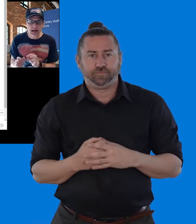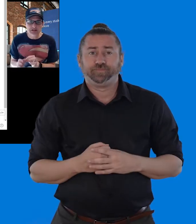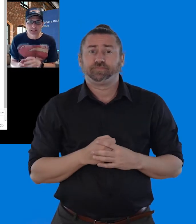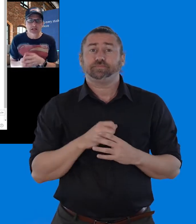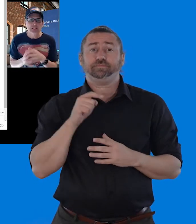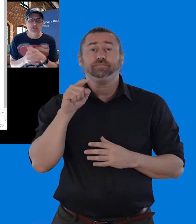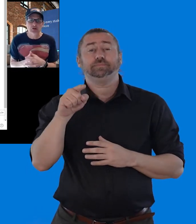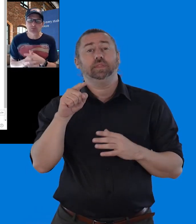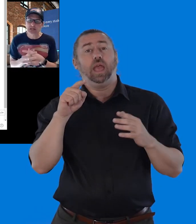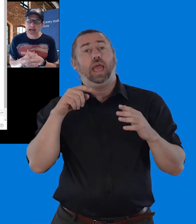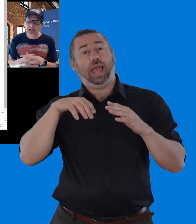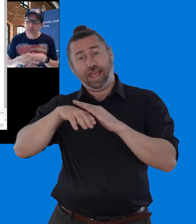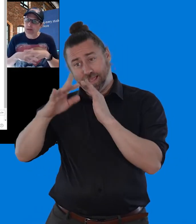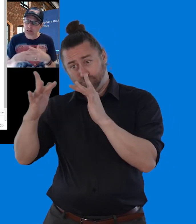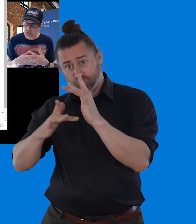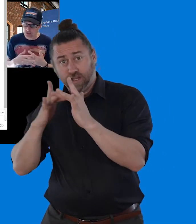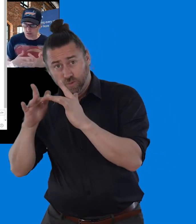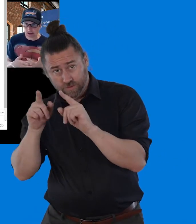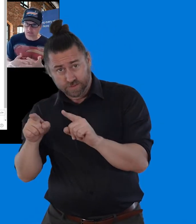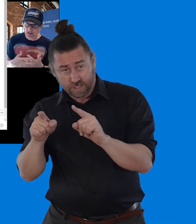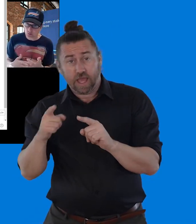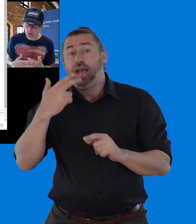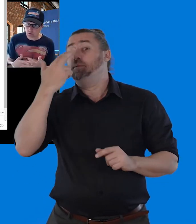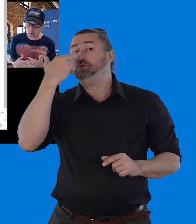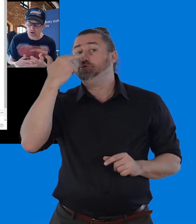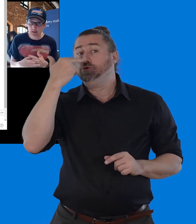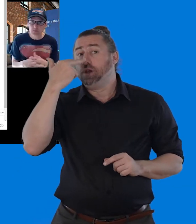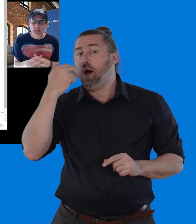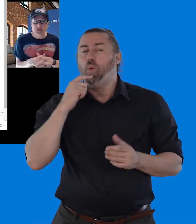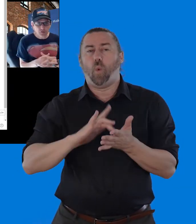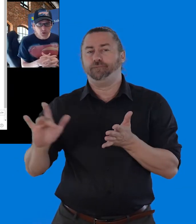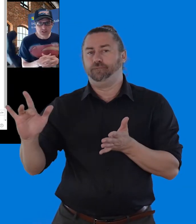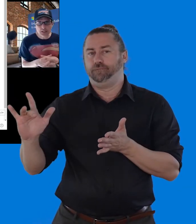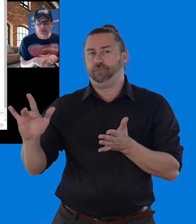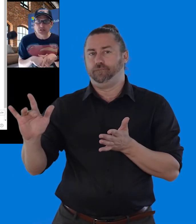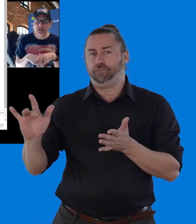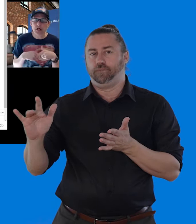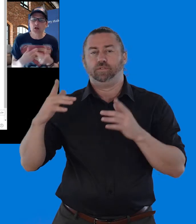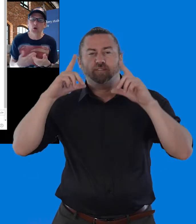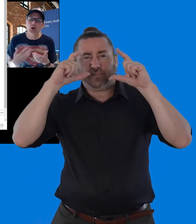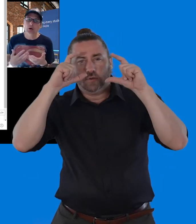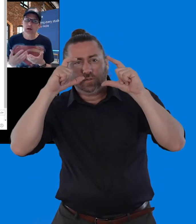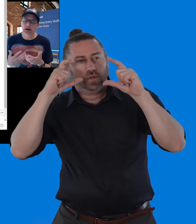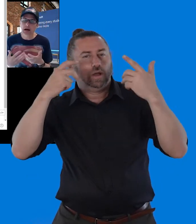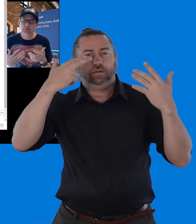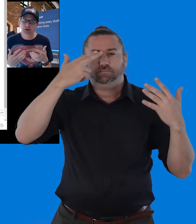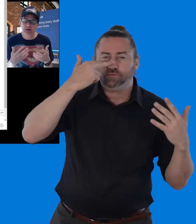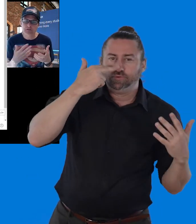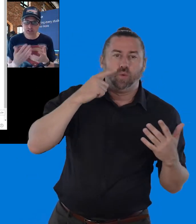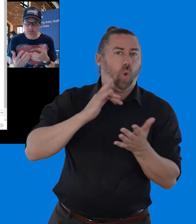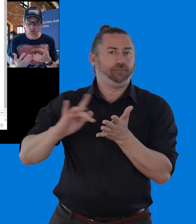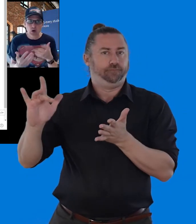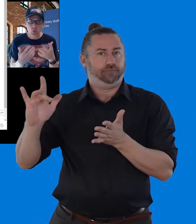the browser strips any pictures you have as well. Alright. So, photos and images are no longer visible